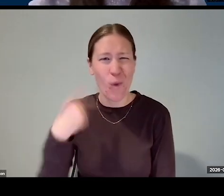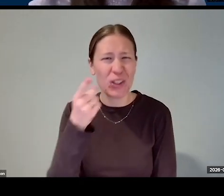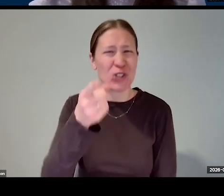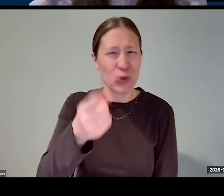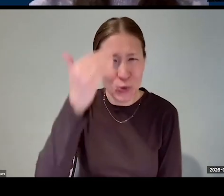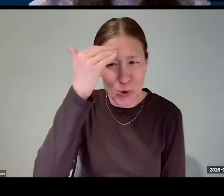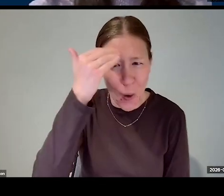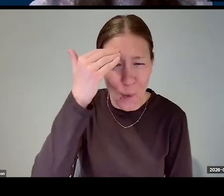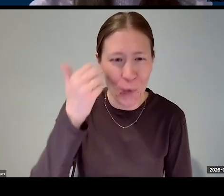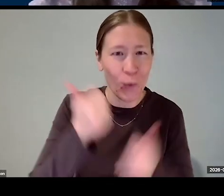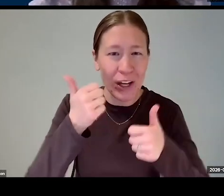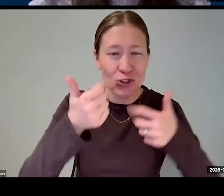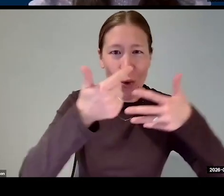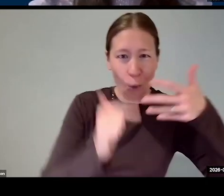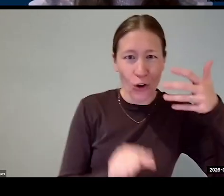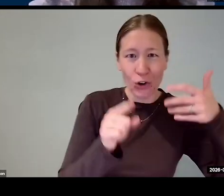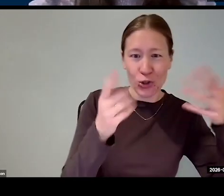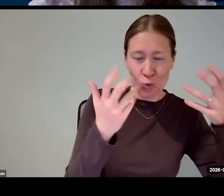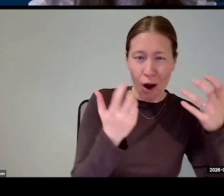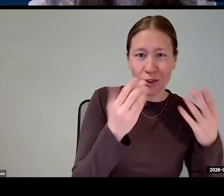that you want your slide content read out in.